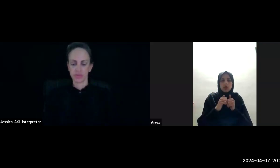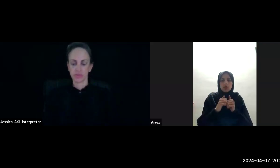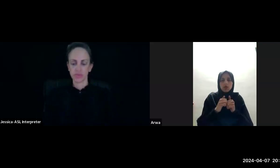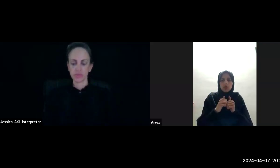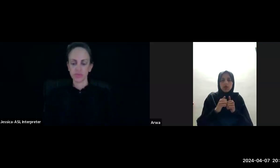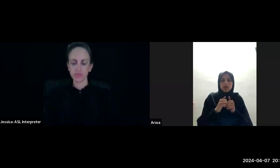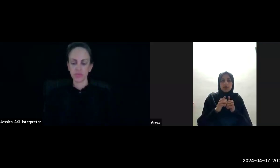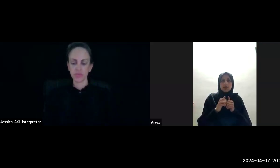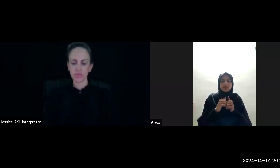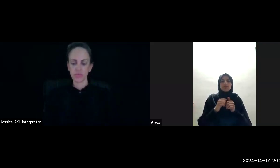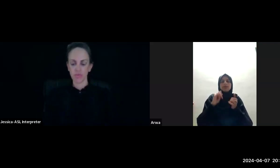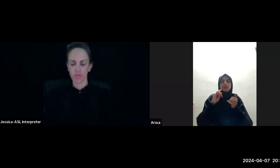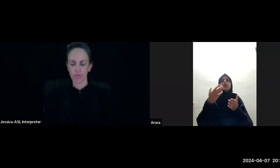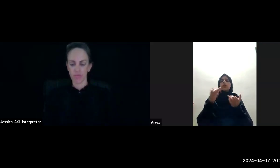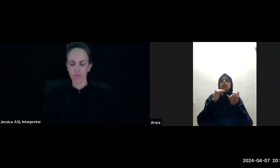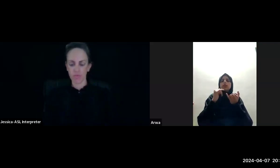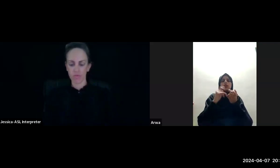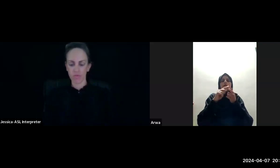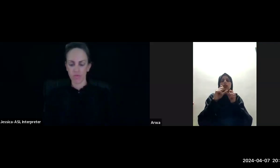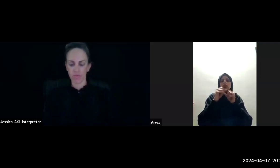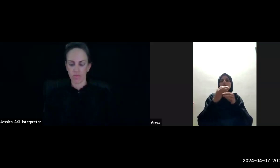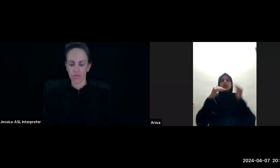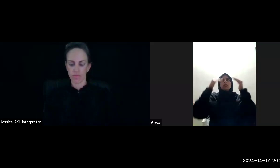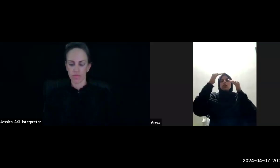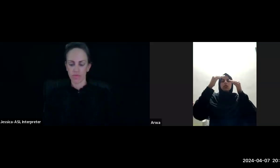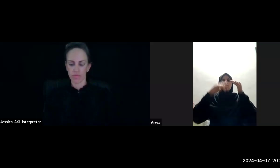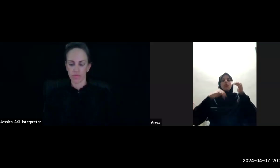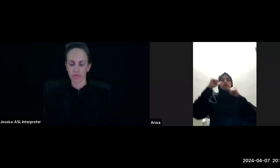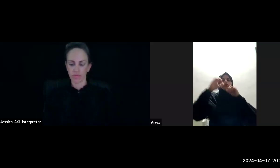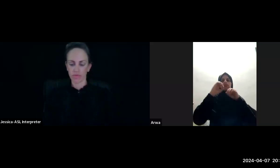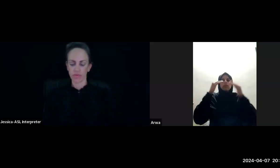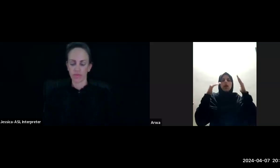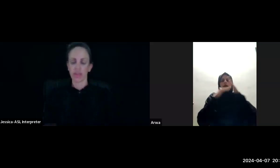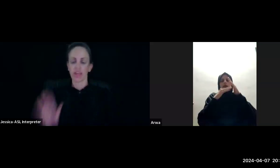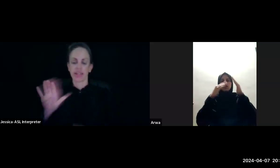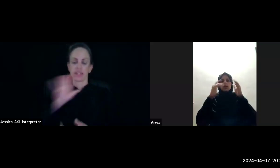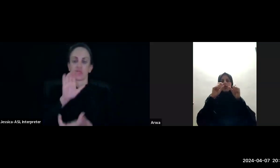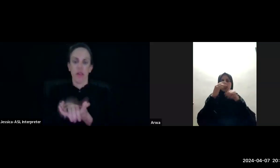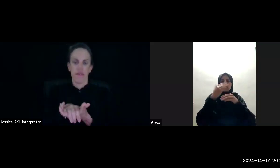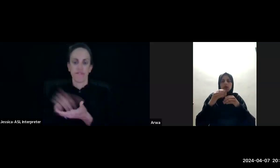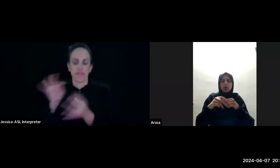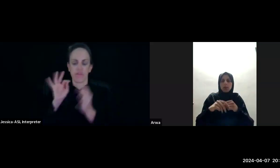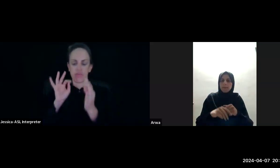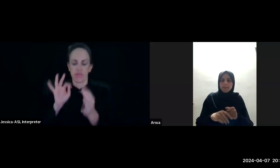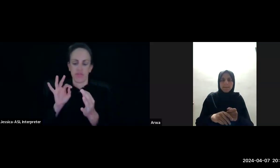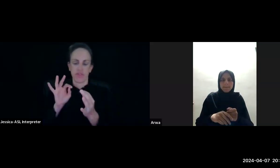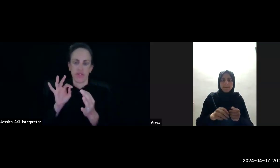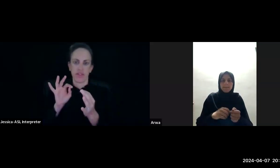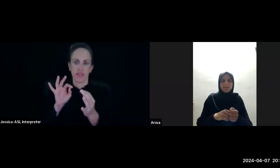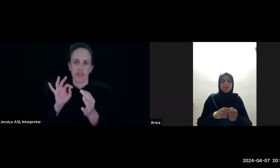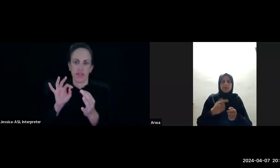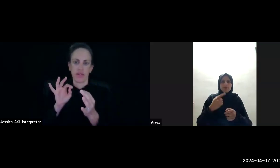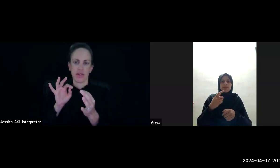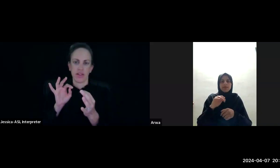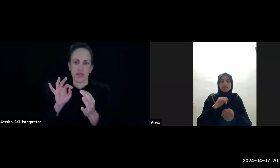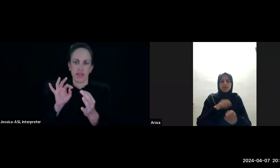stage. but his wife was perfectly normal as far as the vision is concerned and when we did counsel